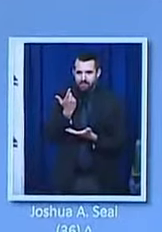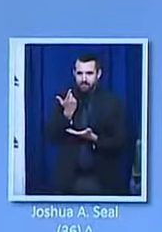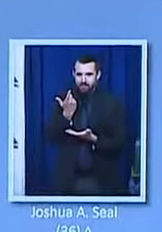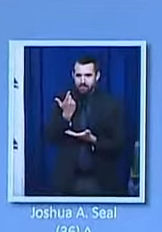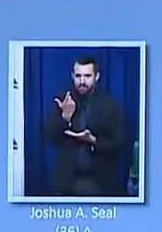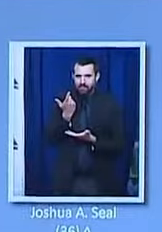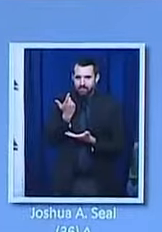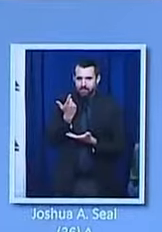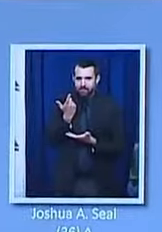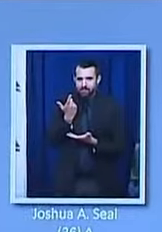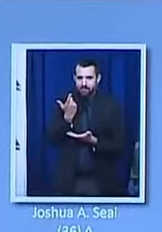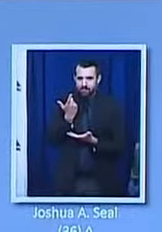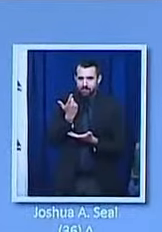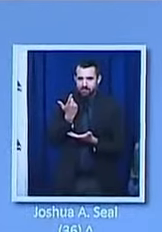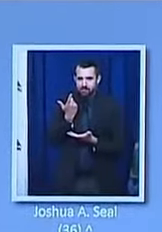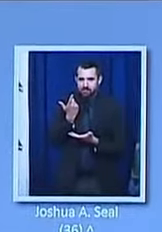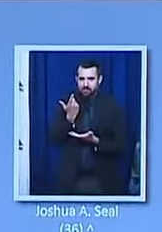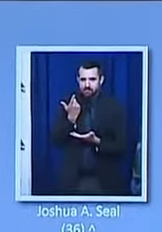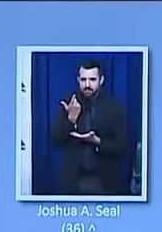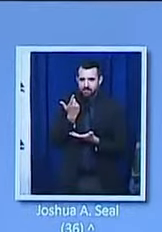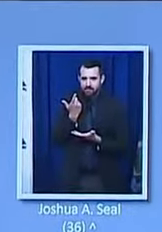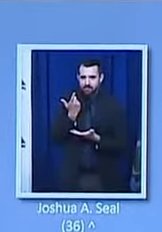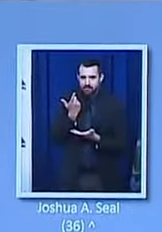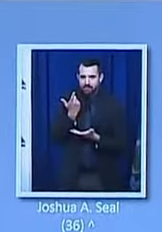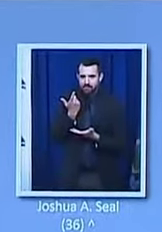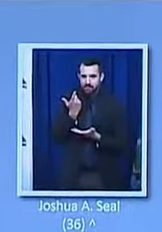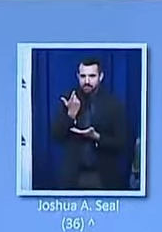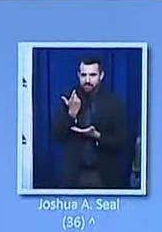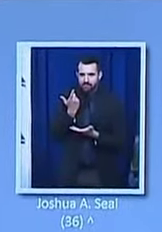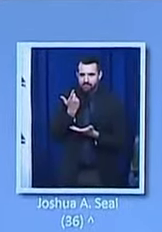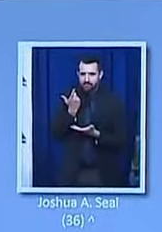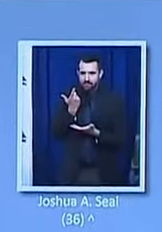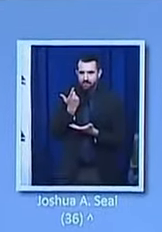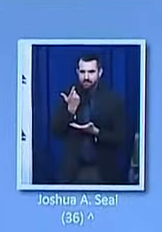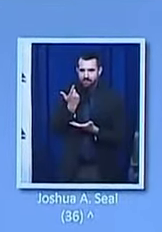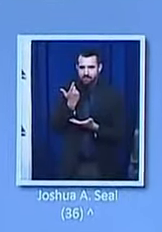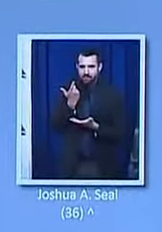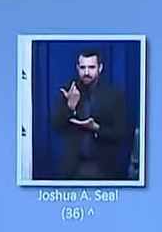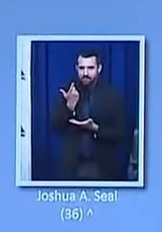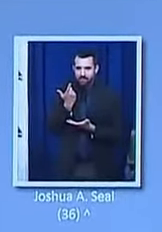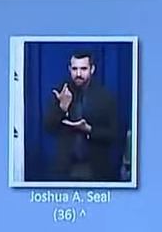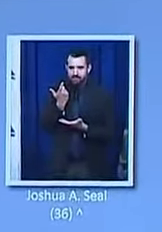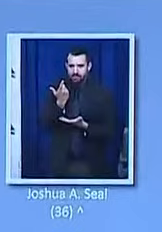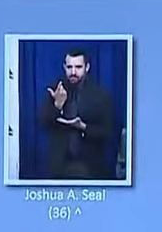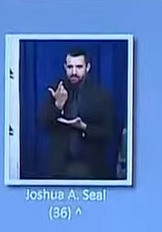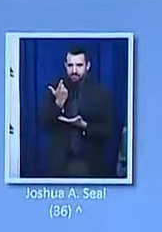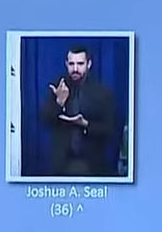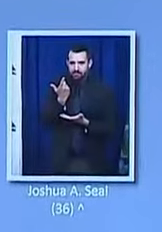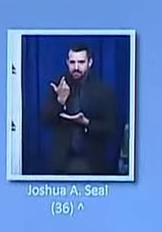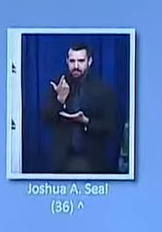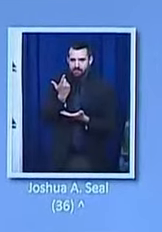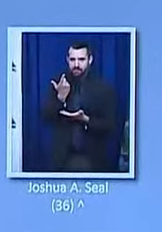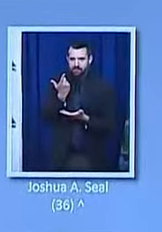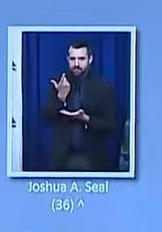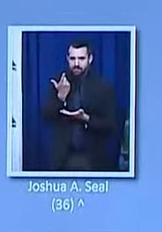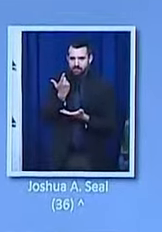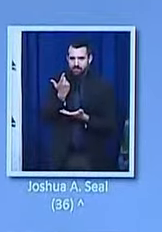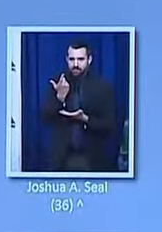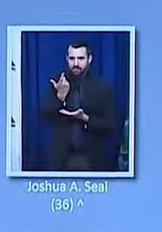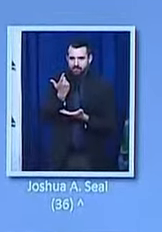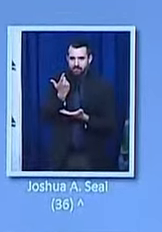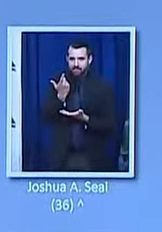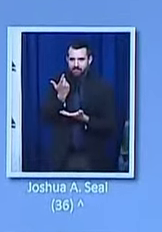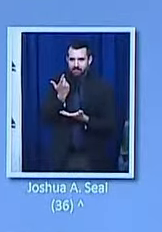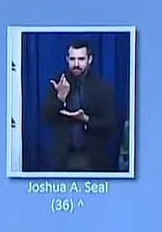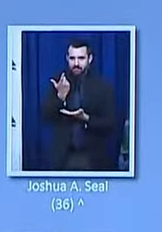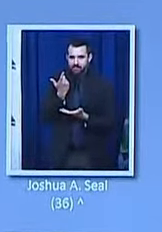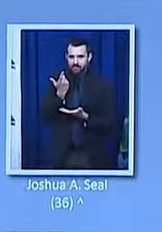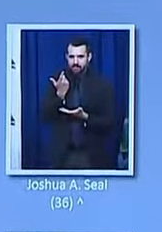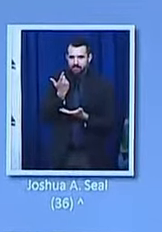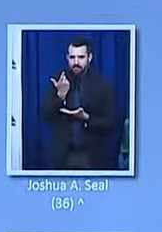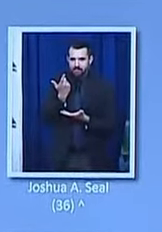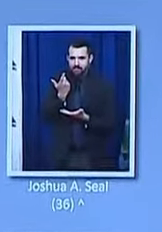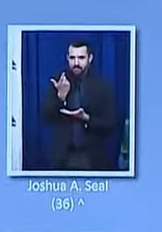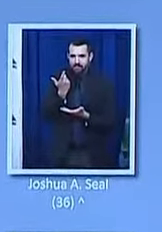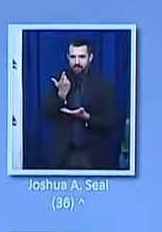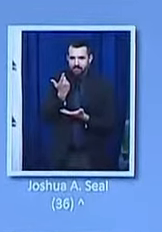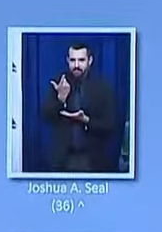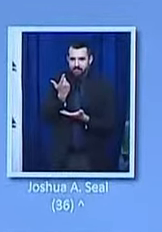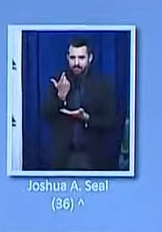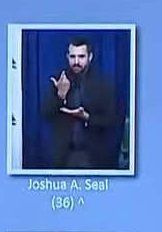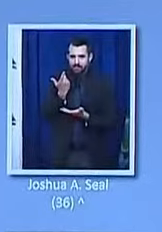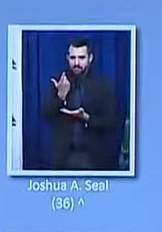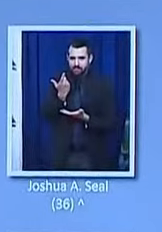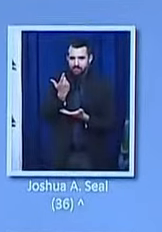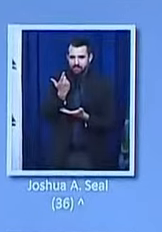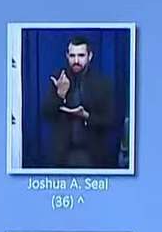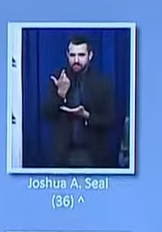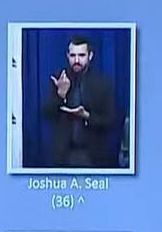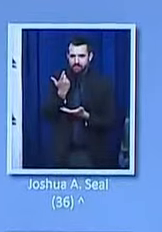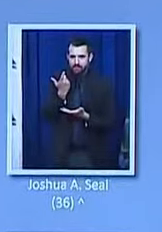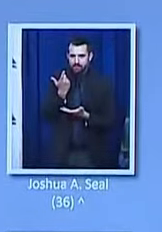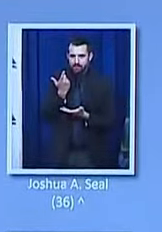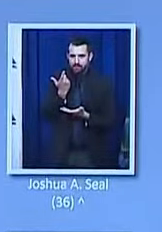THOMAS RYAN CONROY DAD